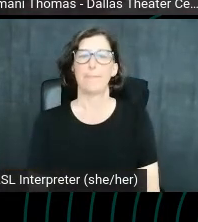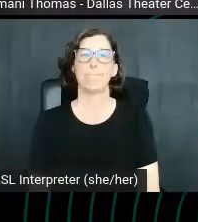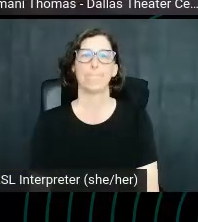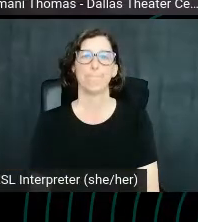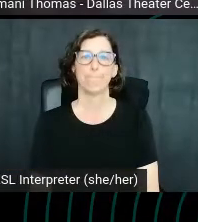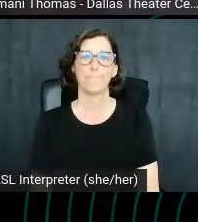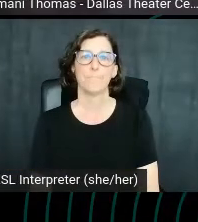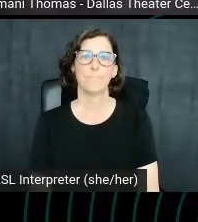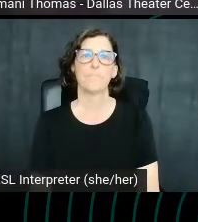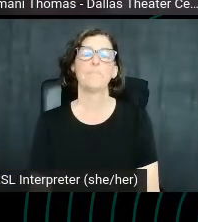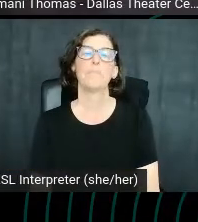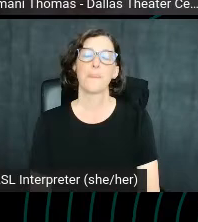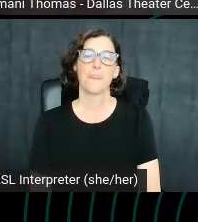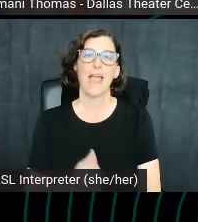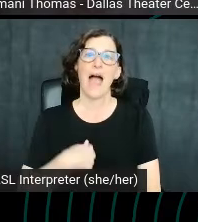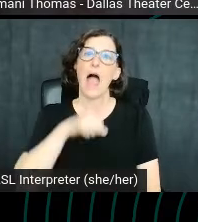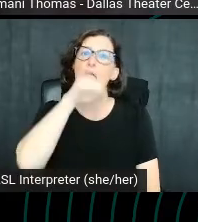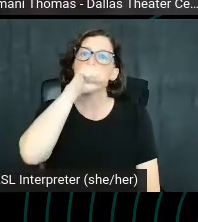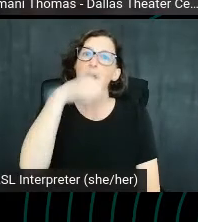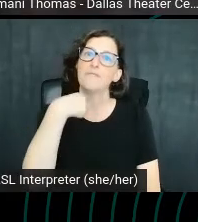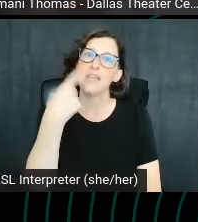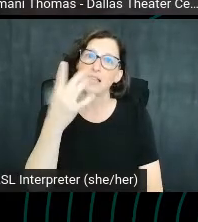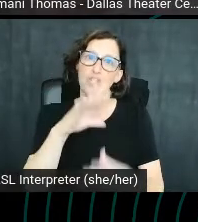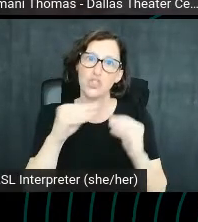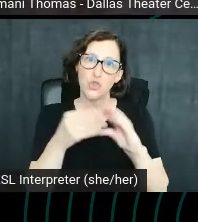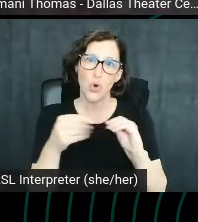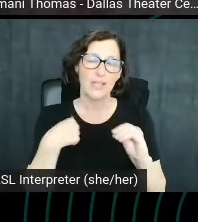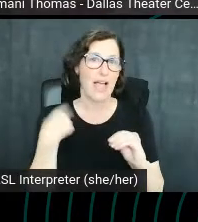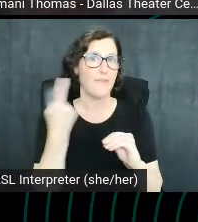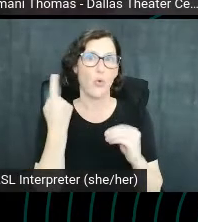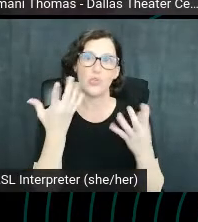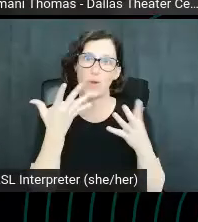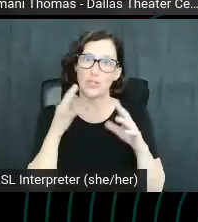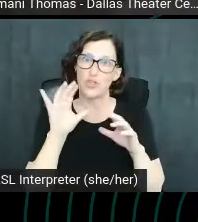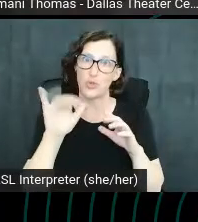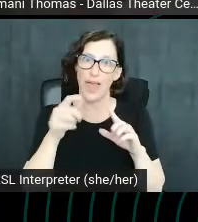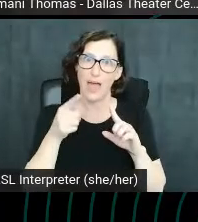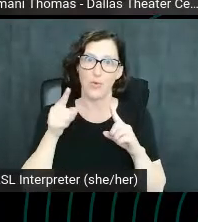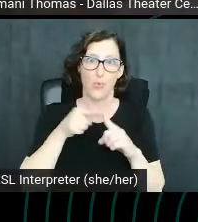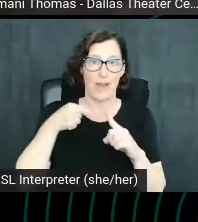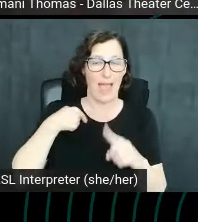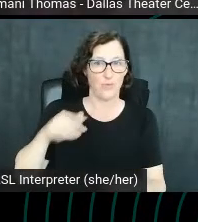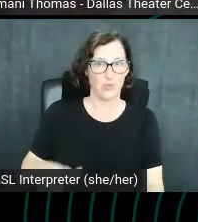I love storytelling. It's what I've always wanted to do since I was a child, I just tweaked in the medium a little bit.